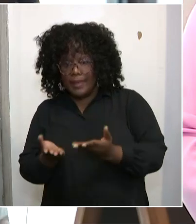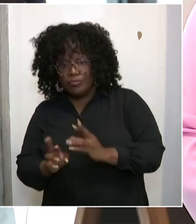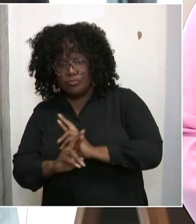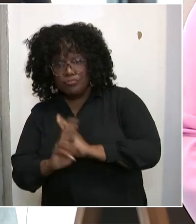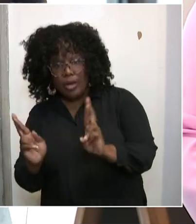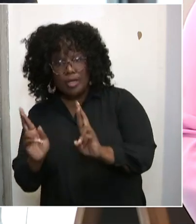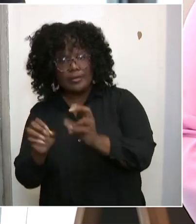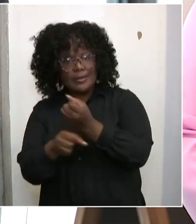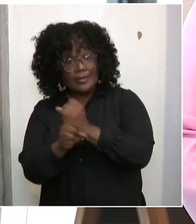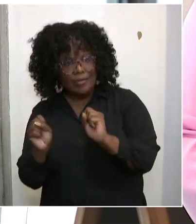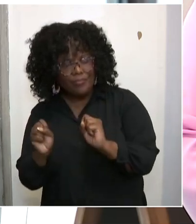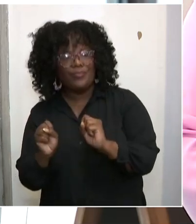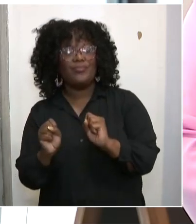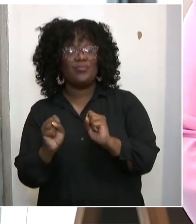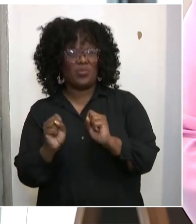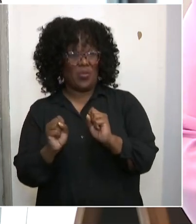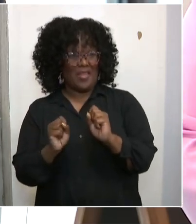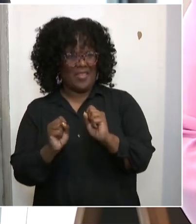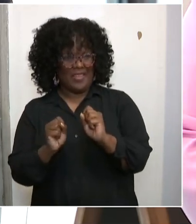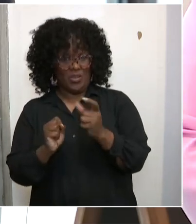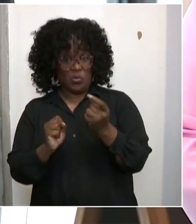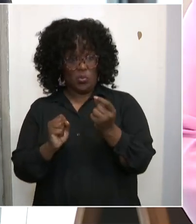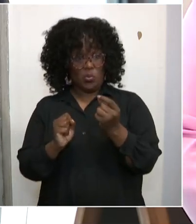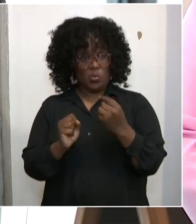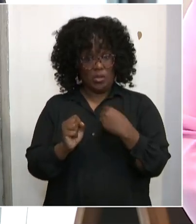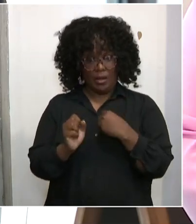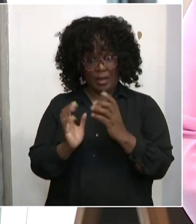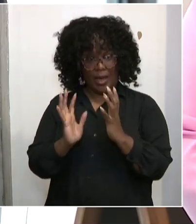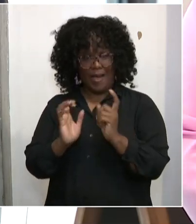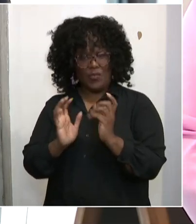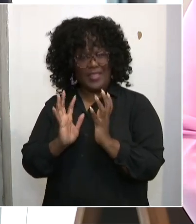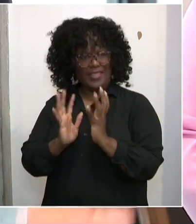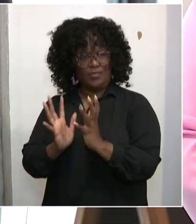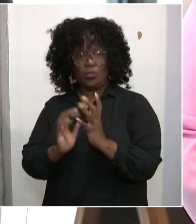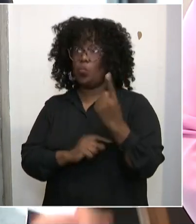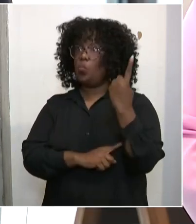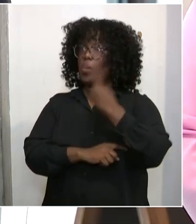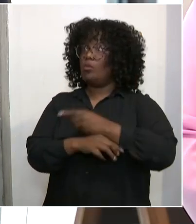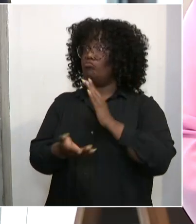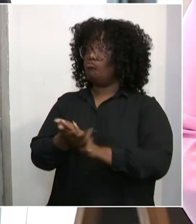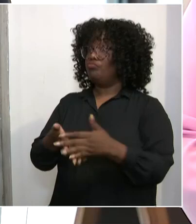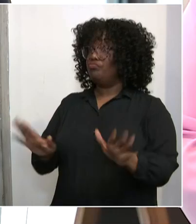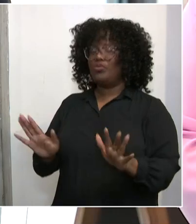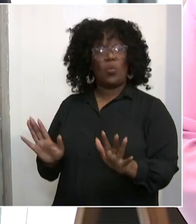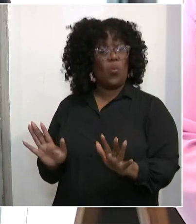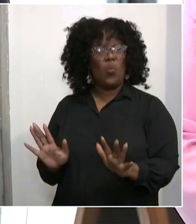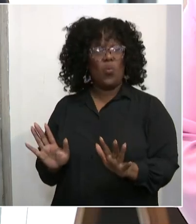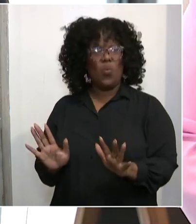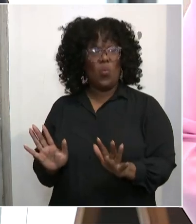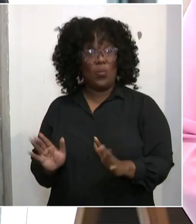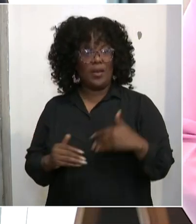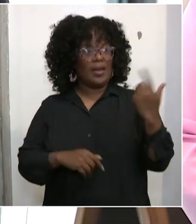we wanted to provide some extra safety measures to air on concerns from people in the community,